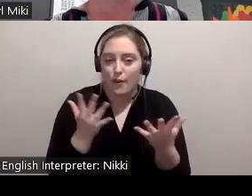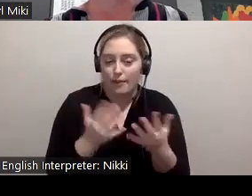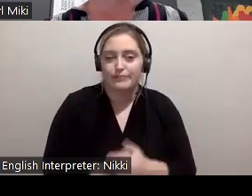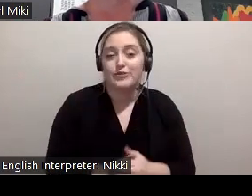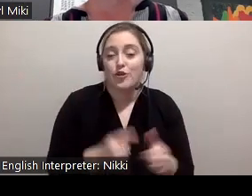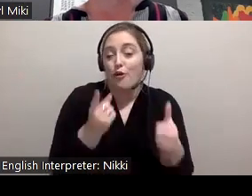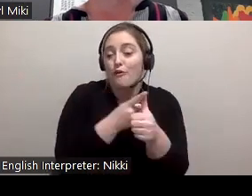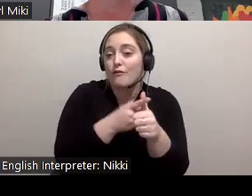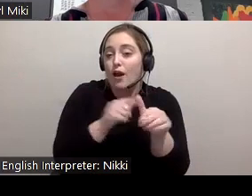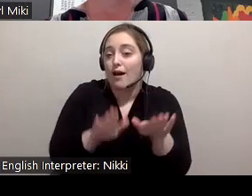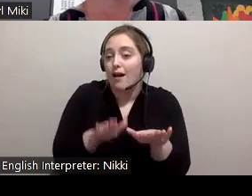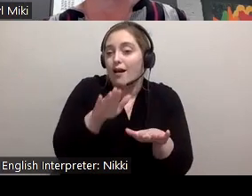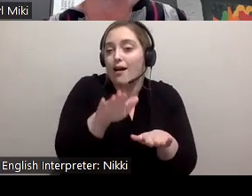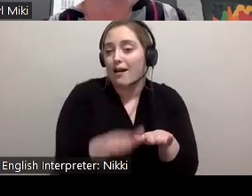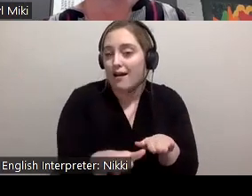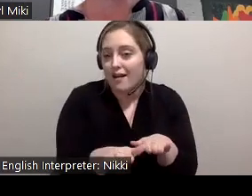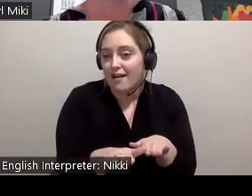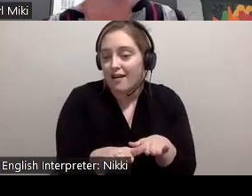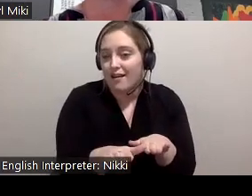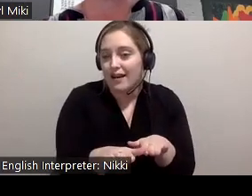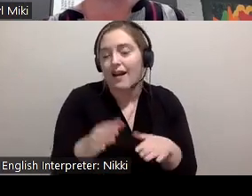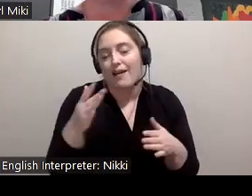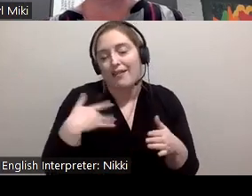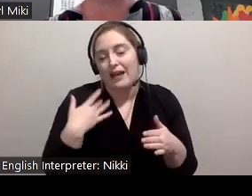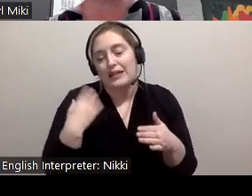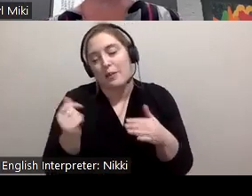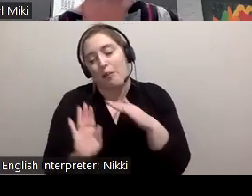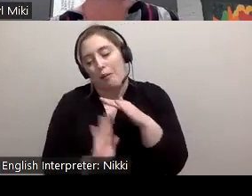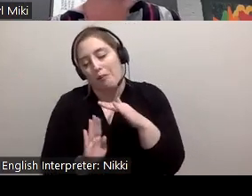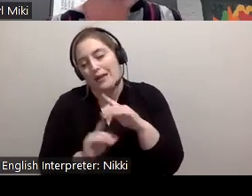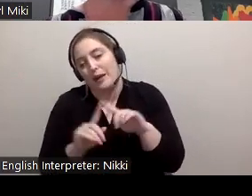sounds a little bit basic but really and honestly read the